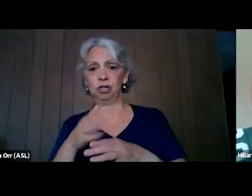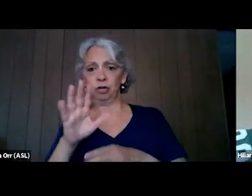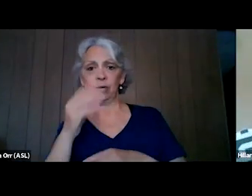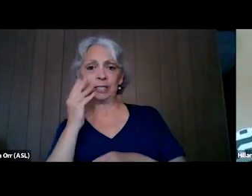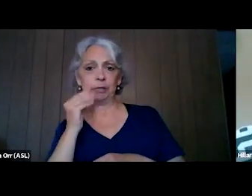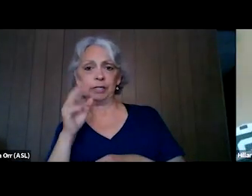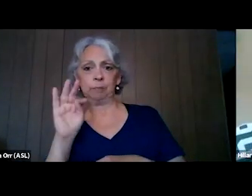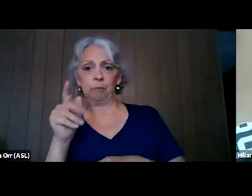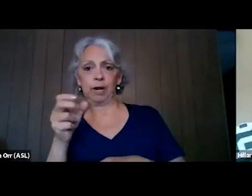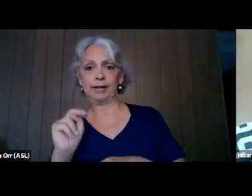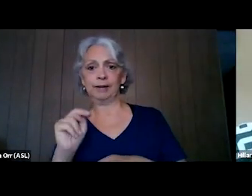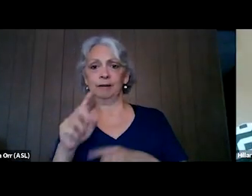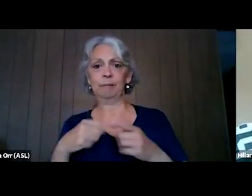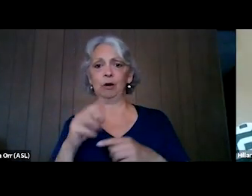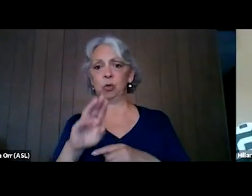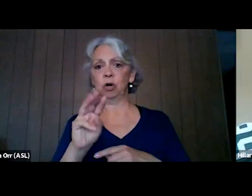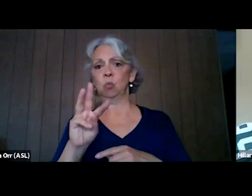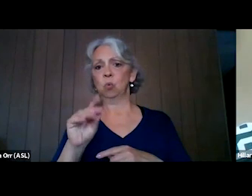and just kind of let us into what your experience was?